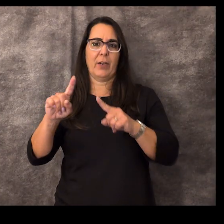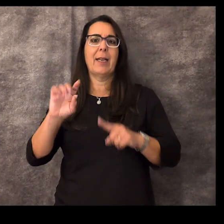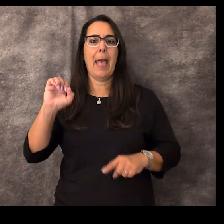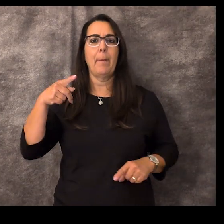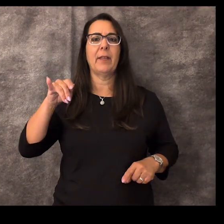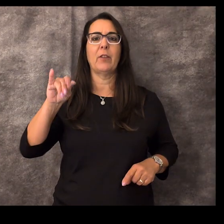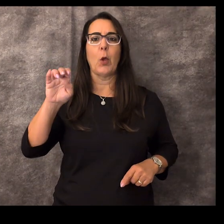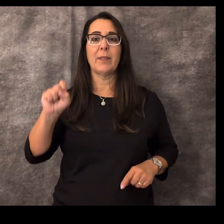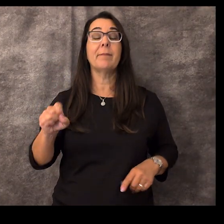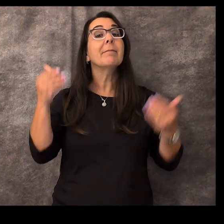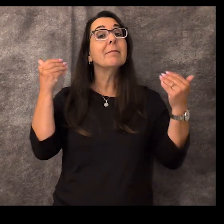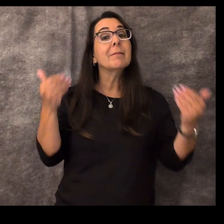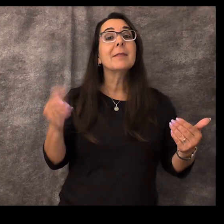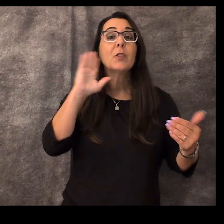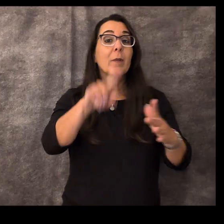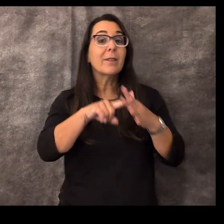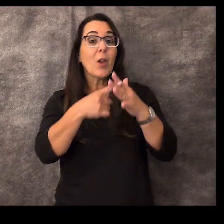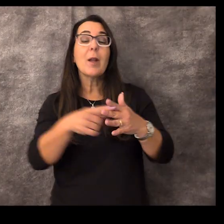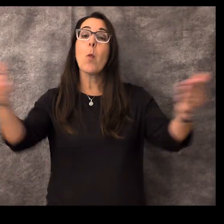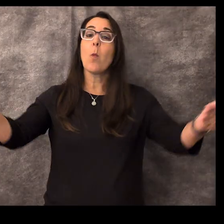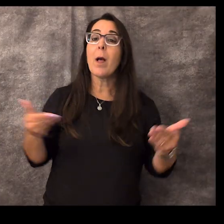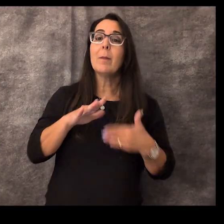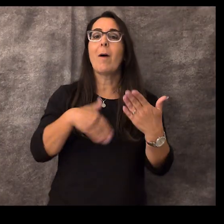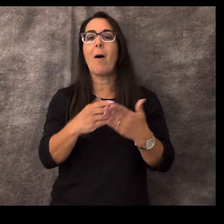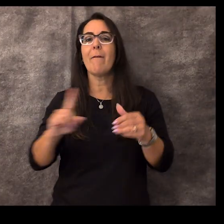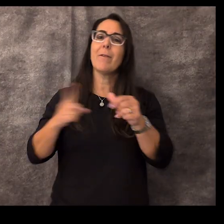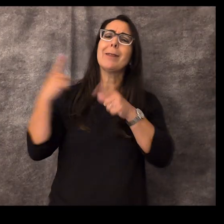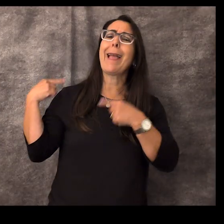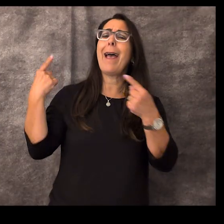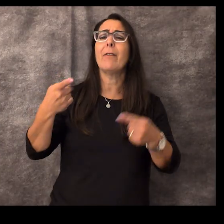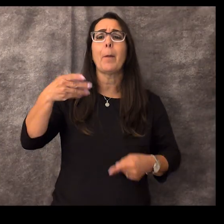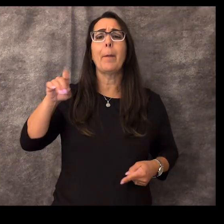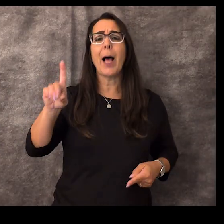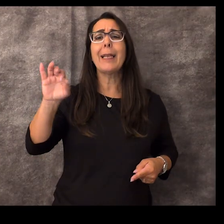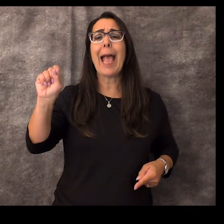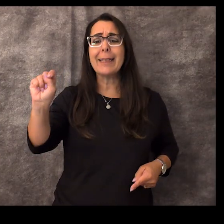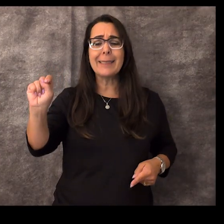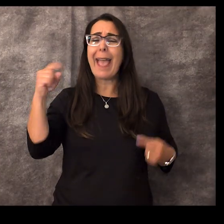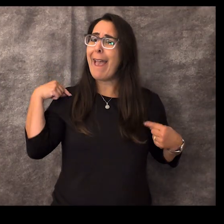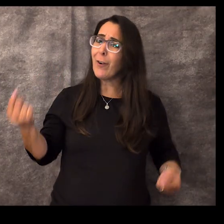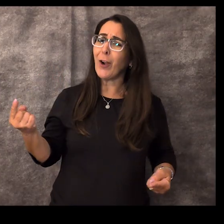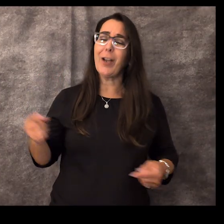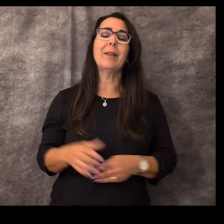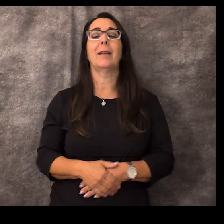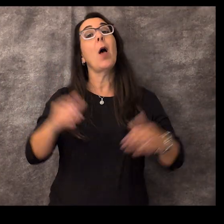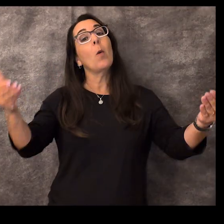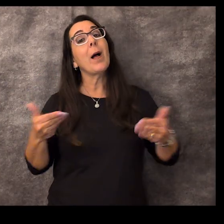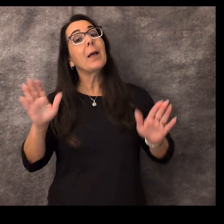Welcome everyone to our first ever podcast episode. Welcome to another great episode.